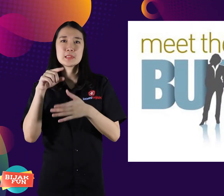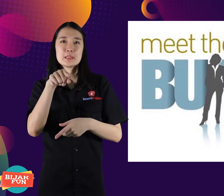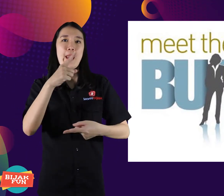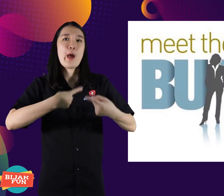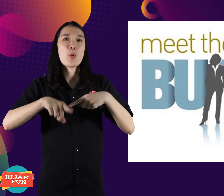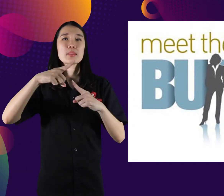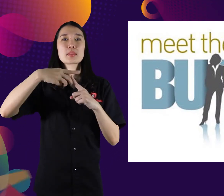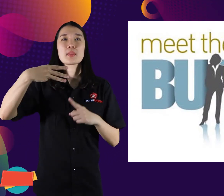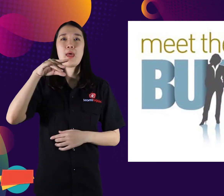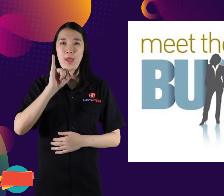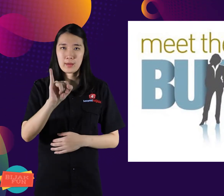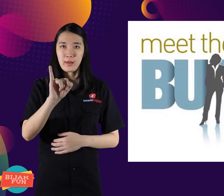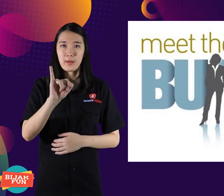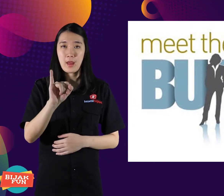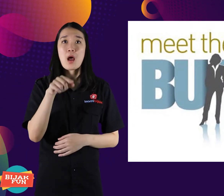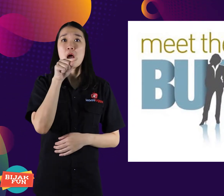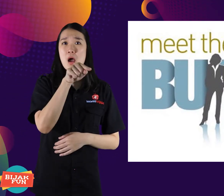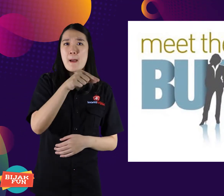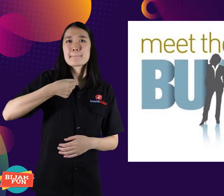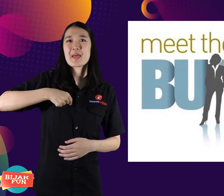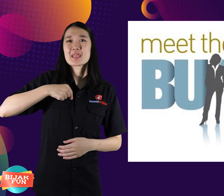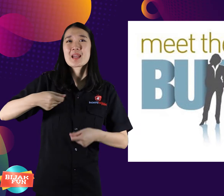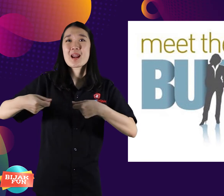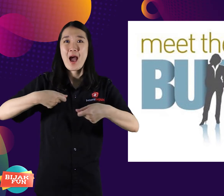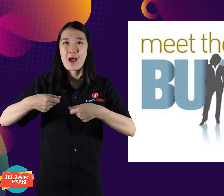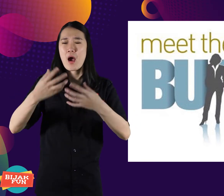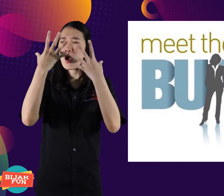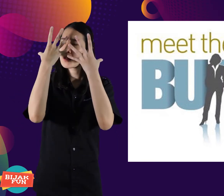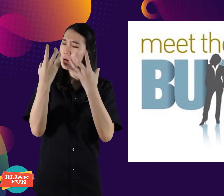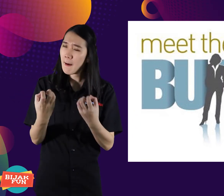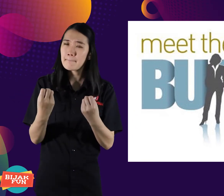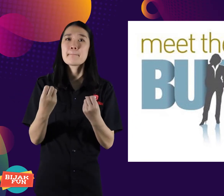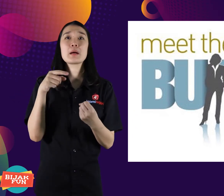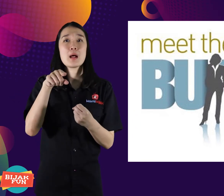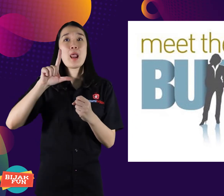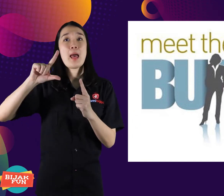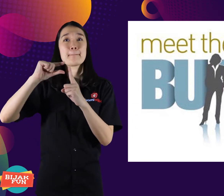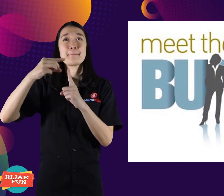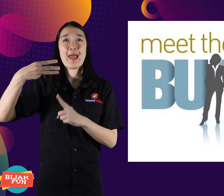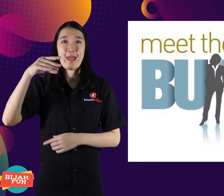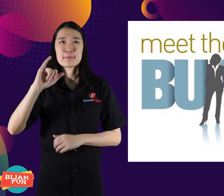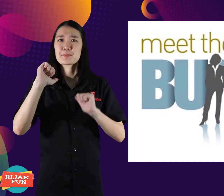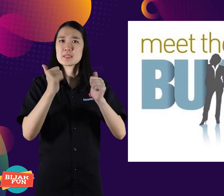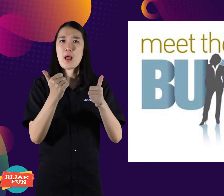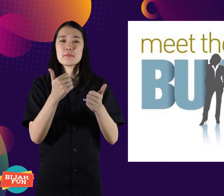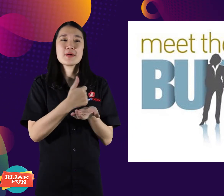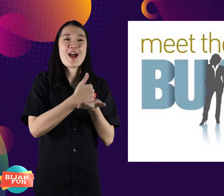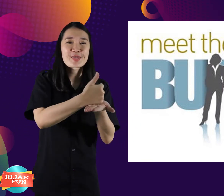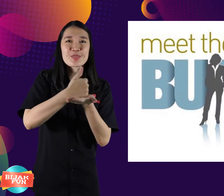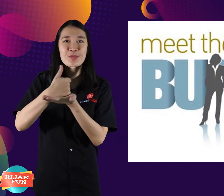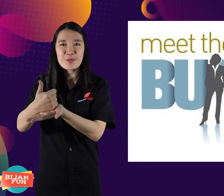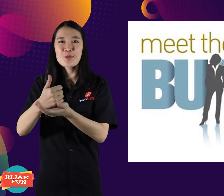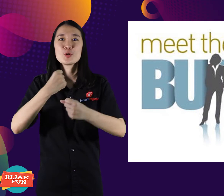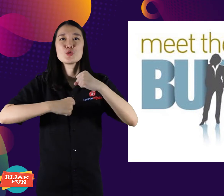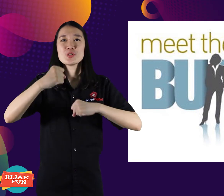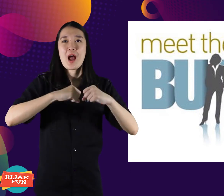So, through TEI, the Minister of Trade hopes that LPEI can help SME businesses